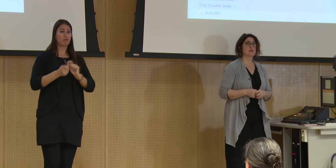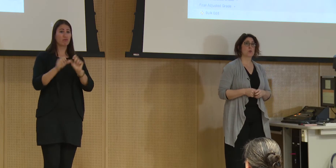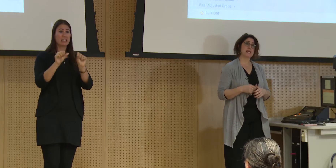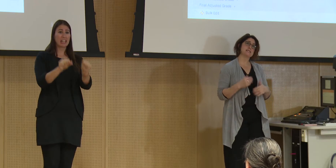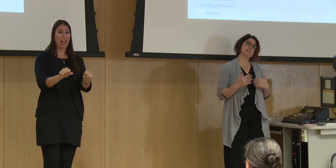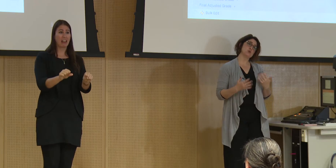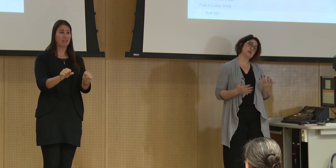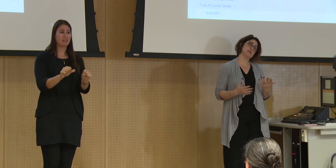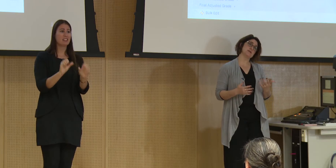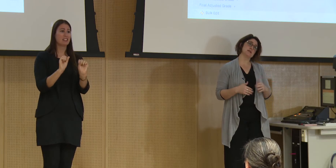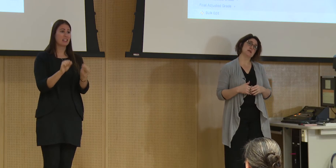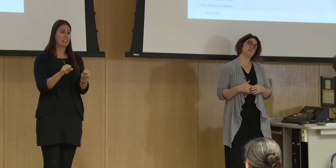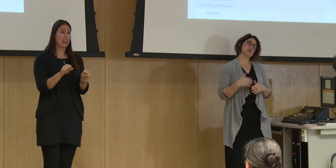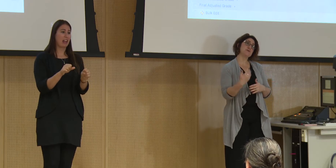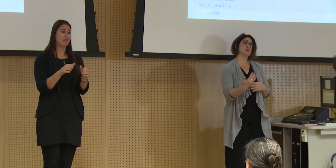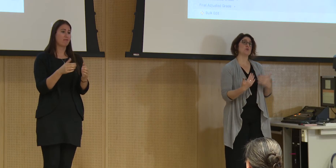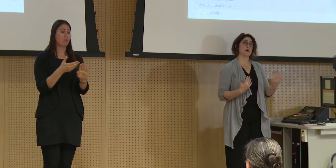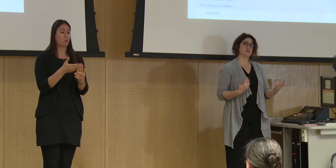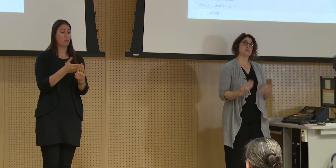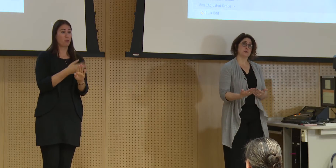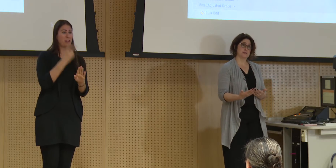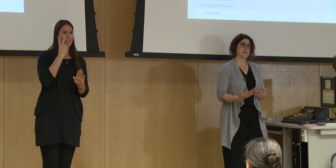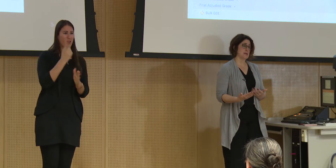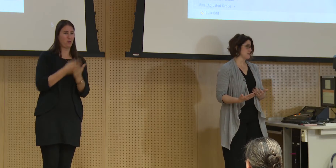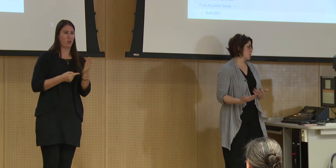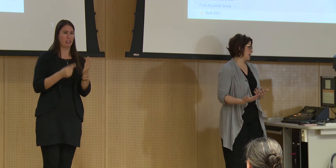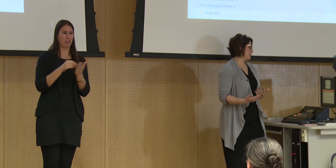and ways that you can preview what students see as well.